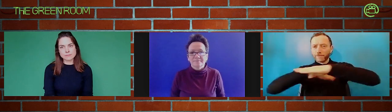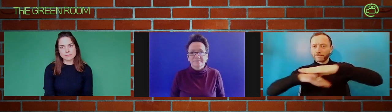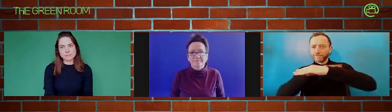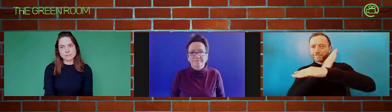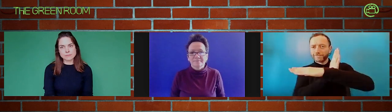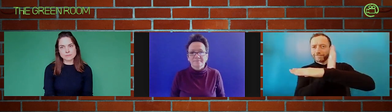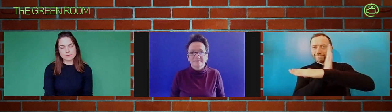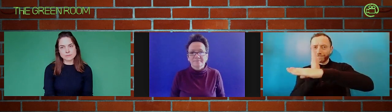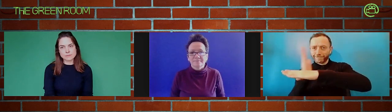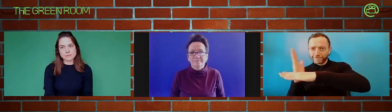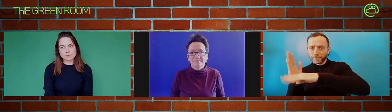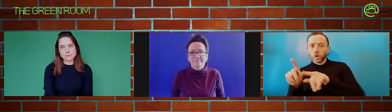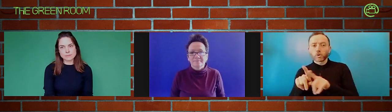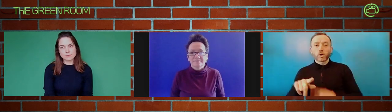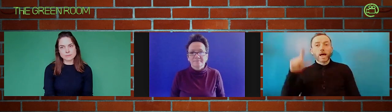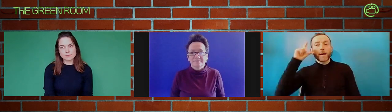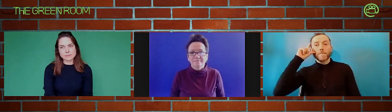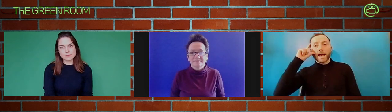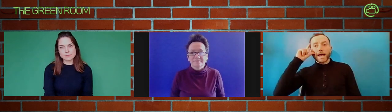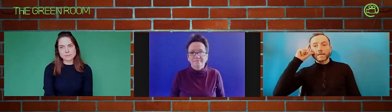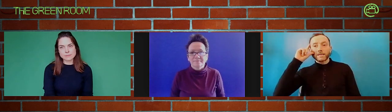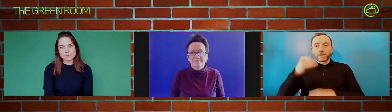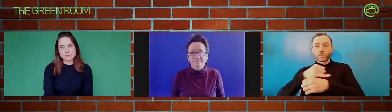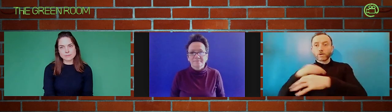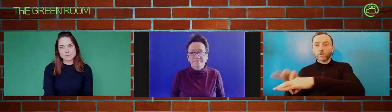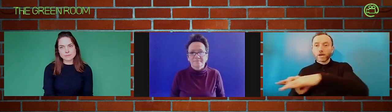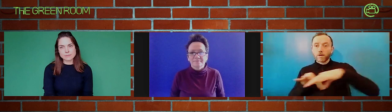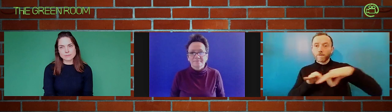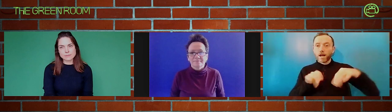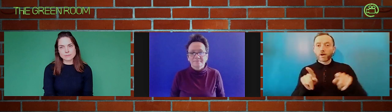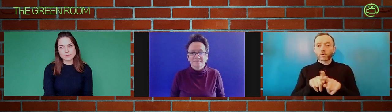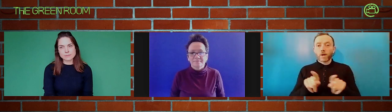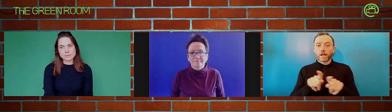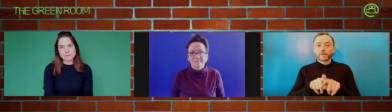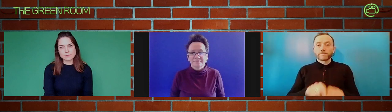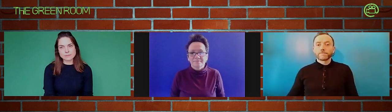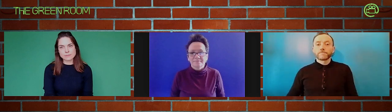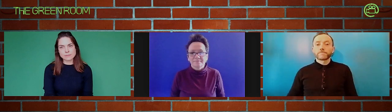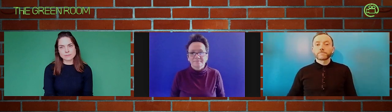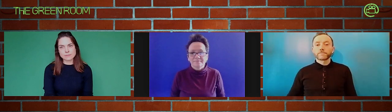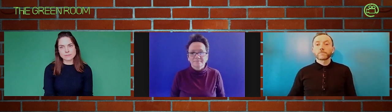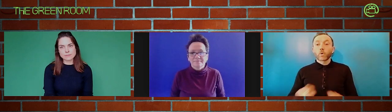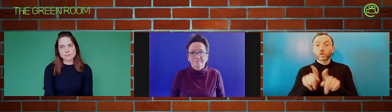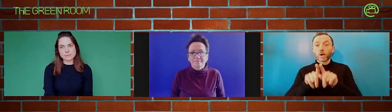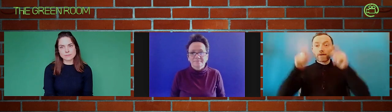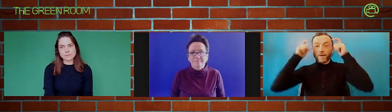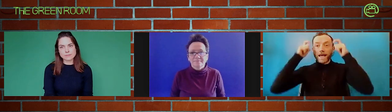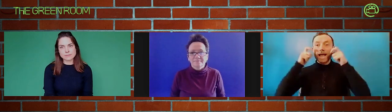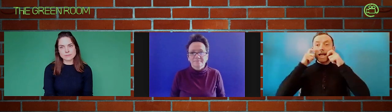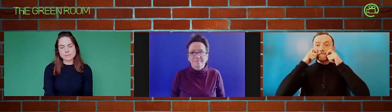with a grey cover on it as well. What else? I've got some headphones on with a mic.